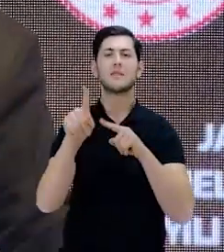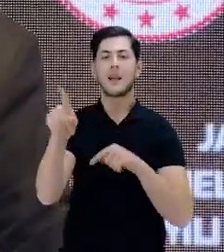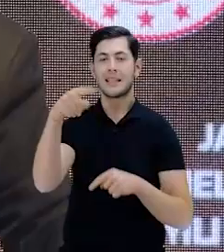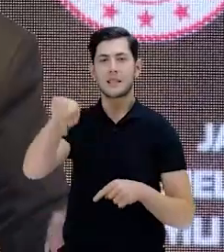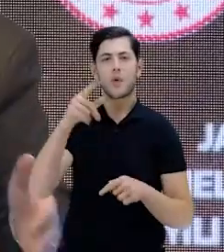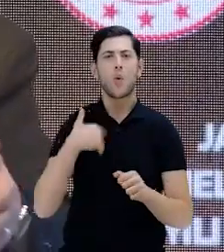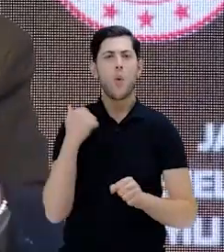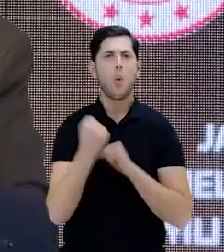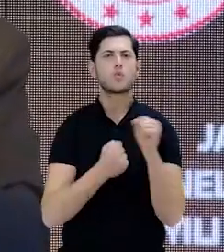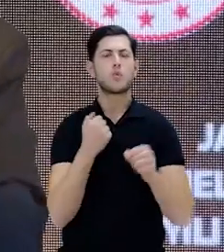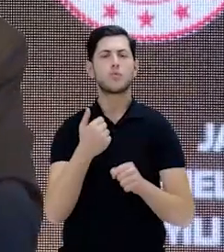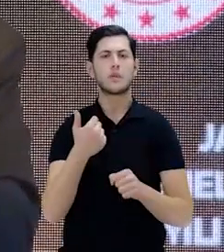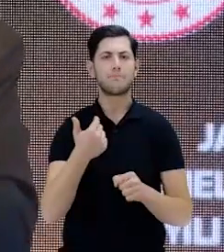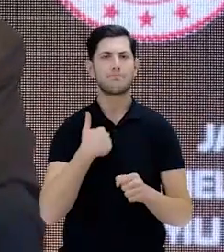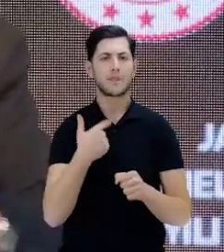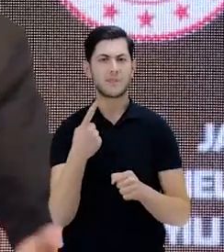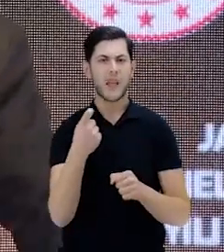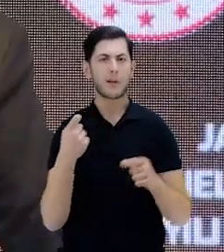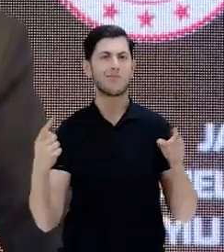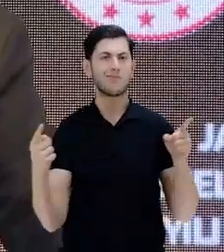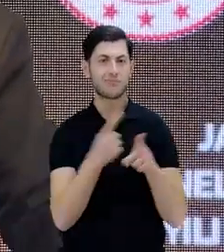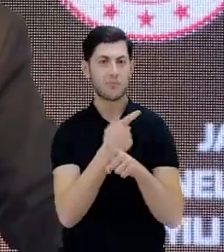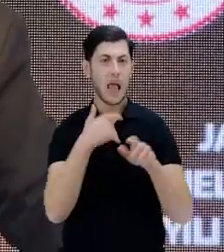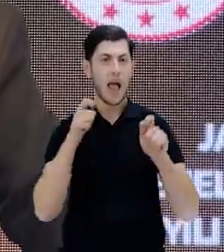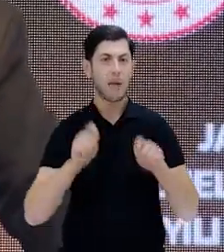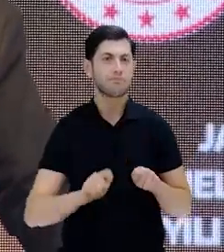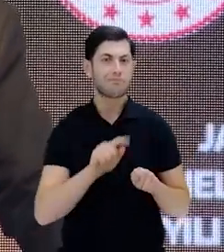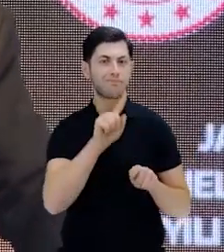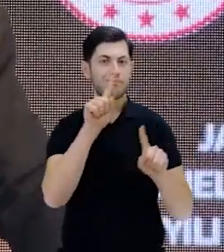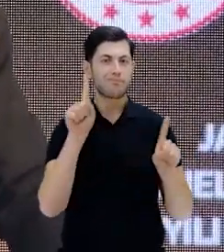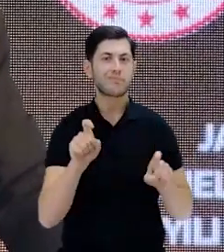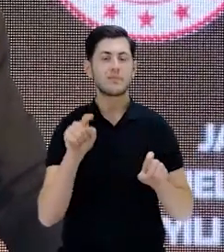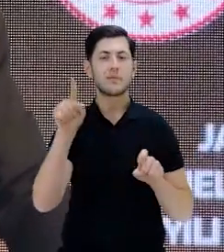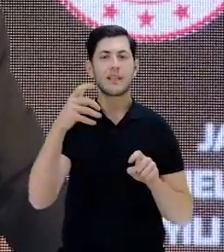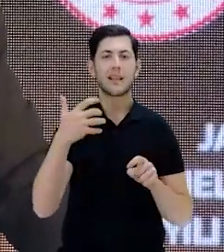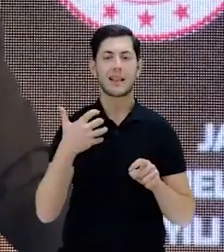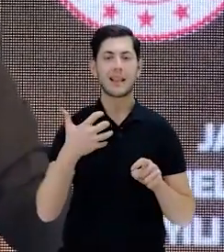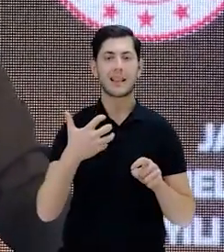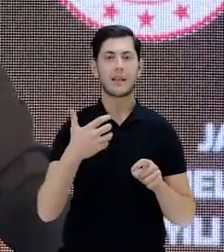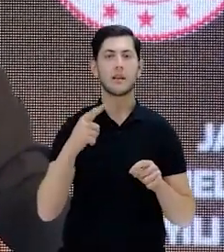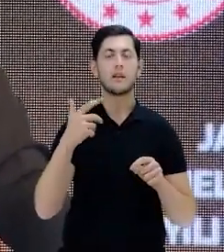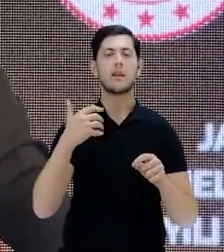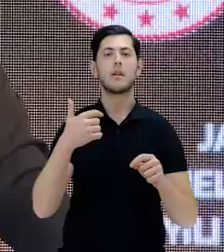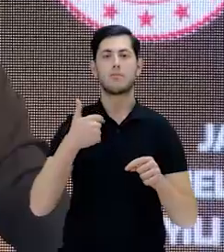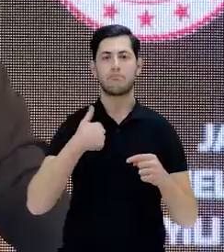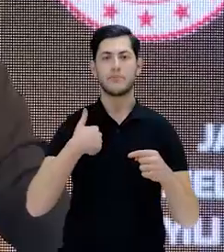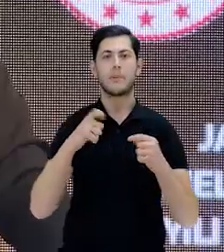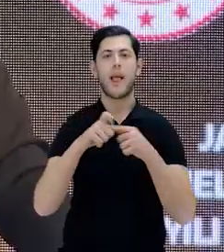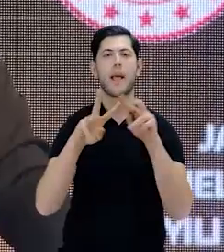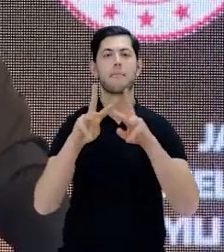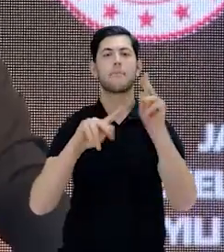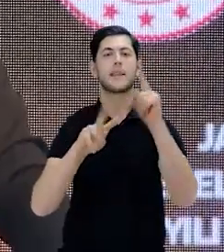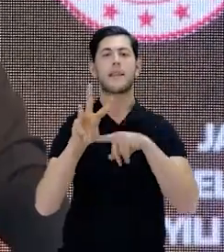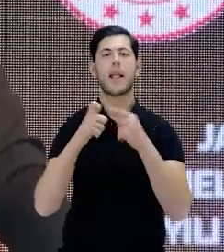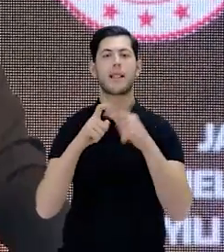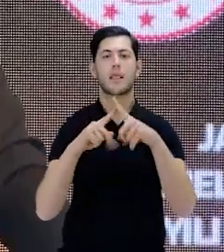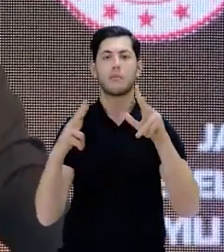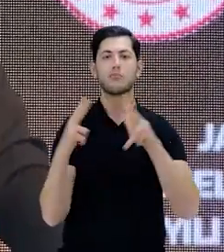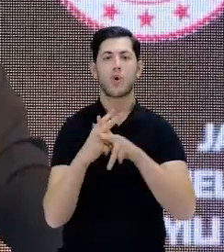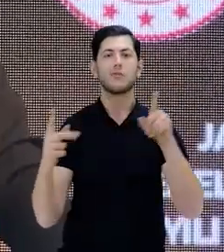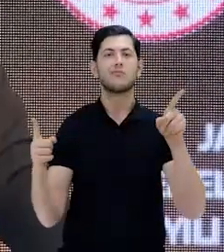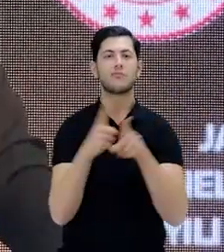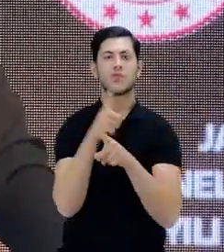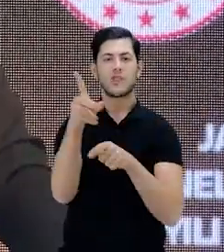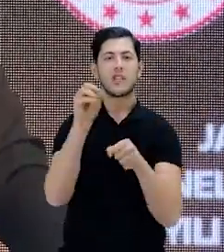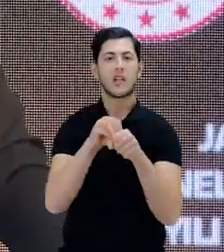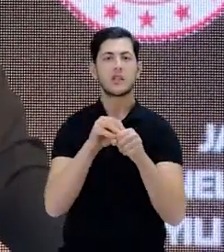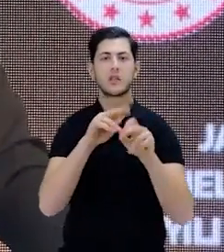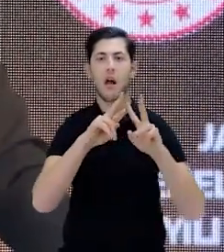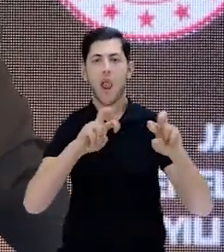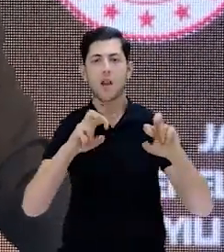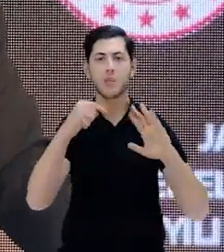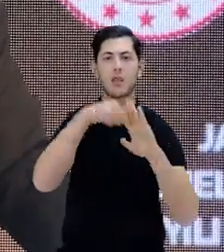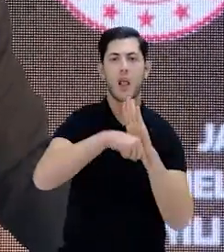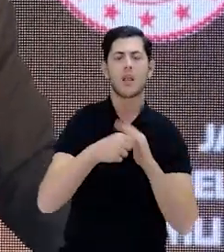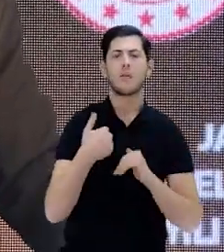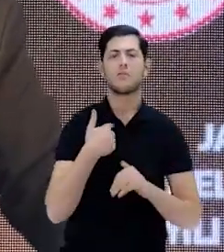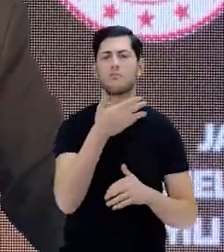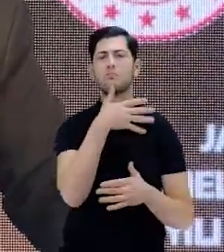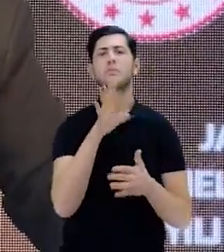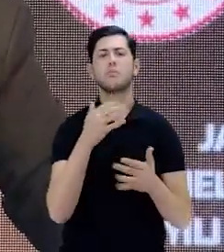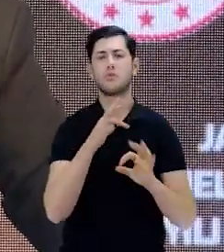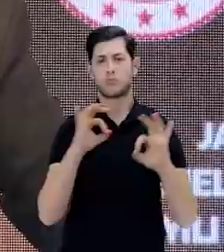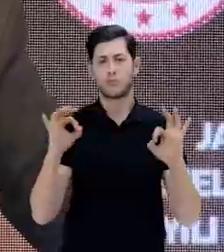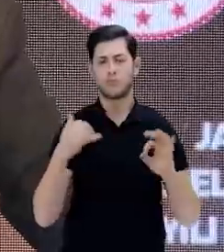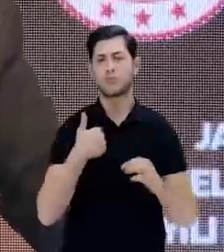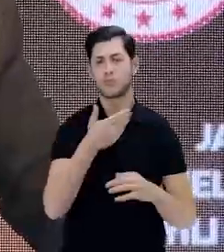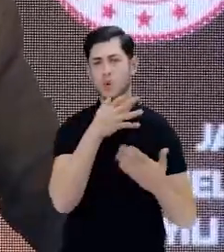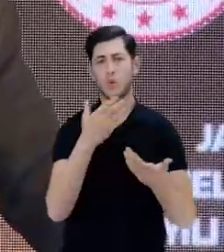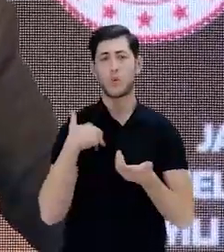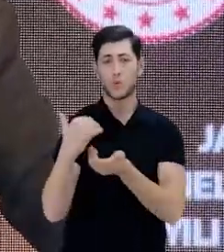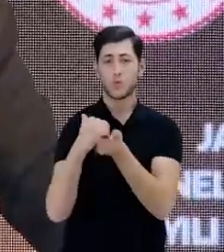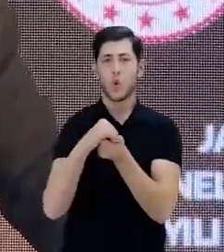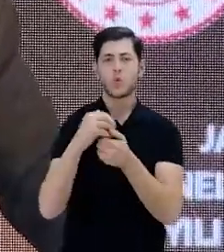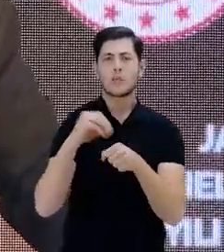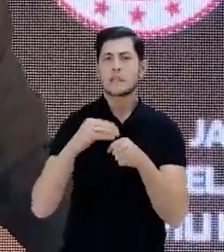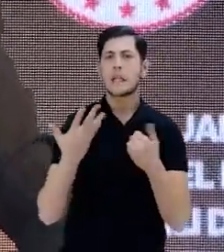Don’t we know that you came running to our units of police intelligence to learn if the attack was carried out with your weapons? You whirled around our law enforcement services.